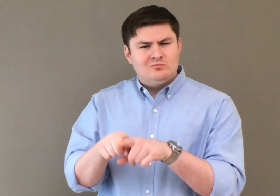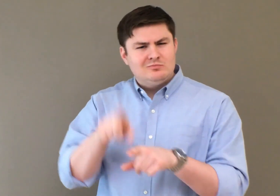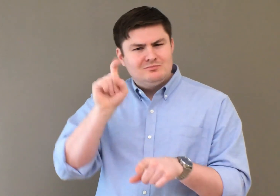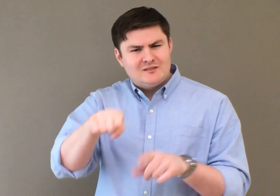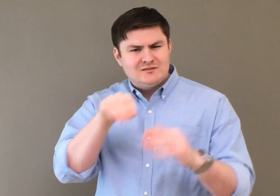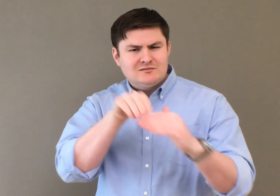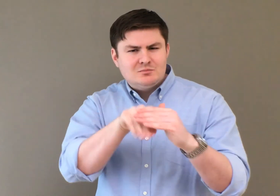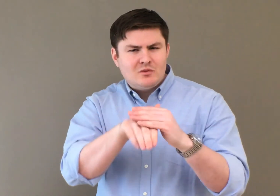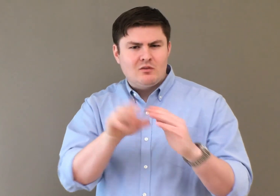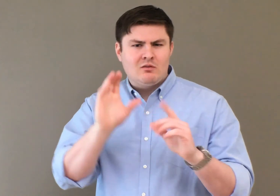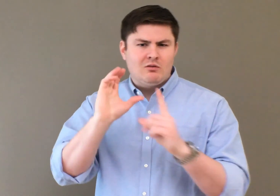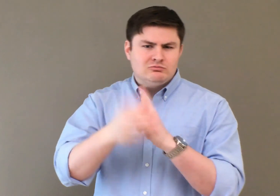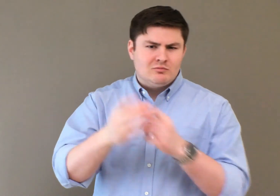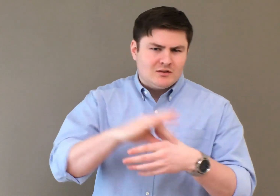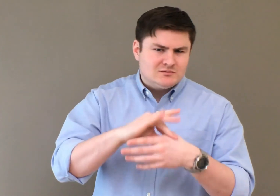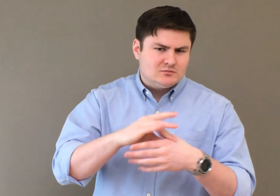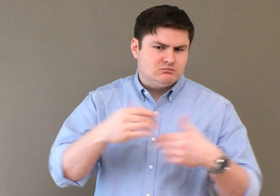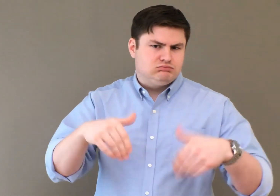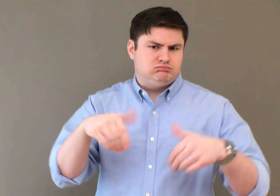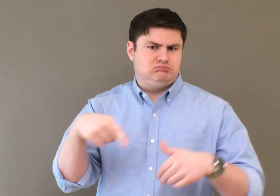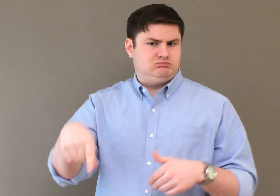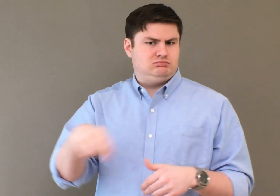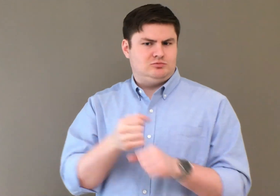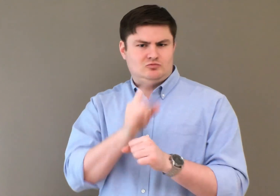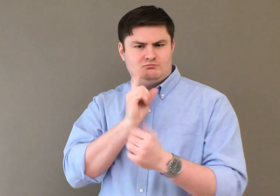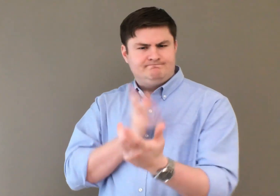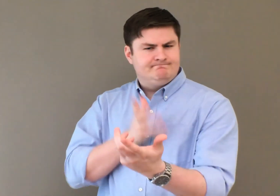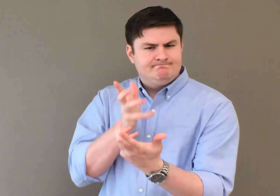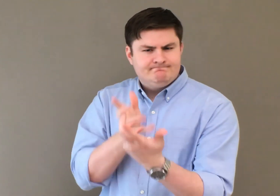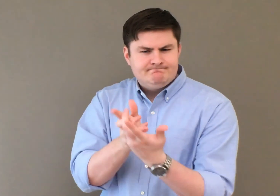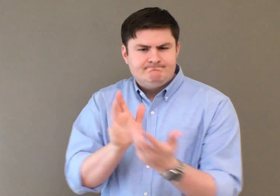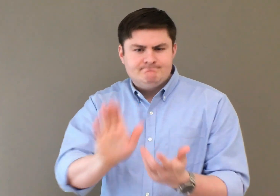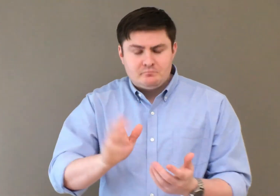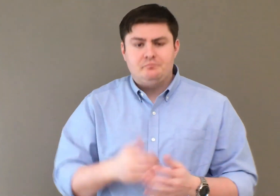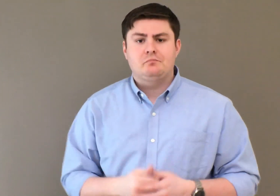linguistic but also cultural content to meet their needs.